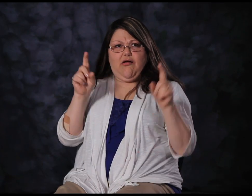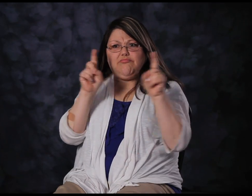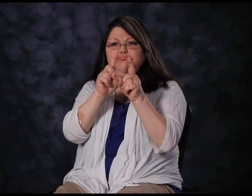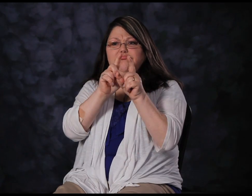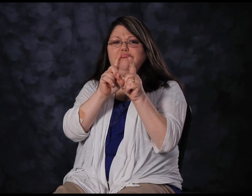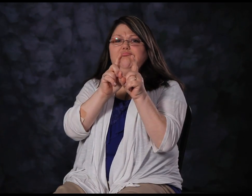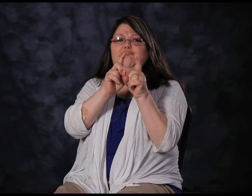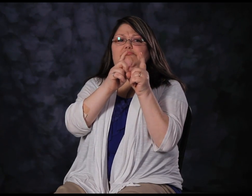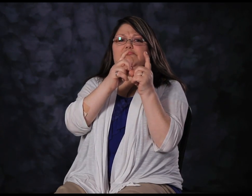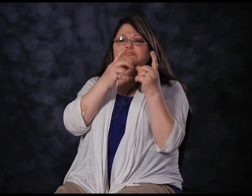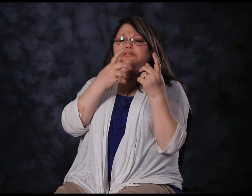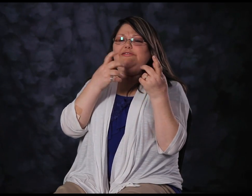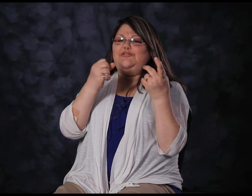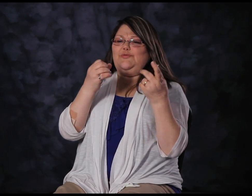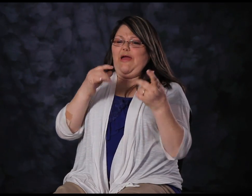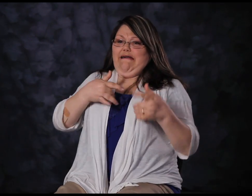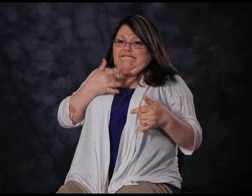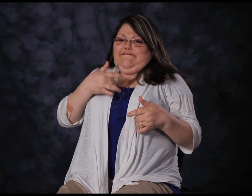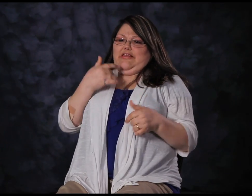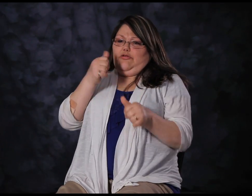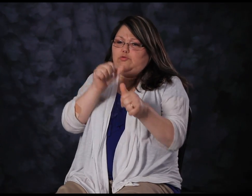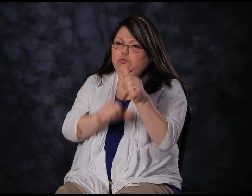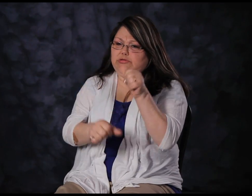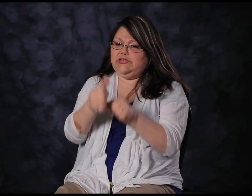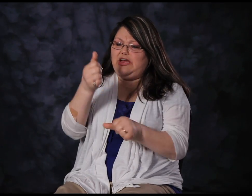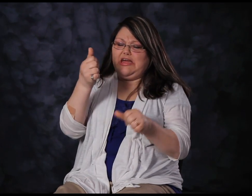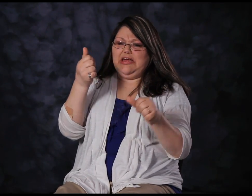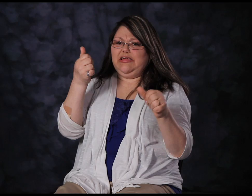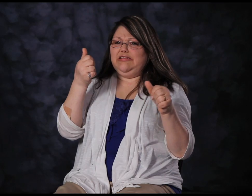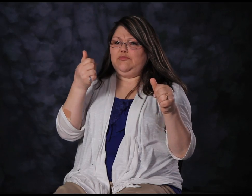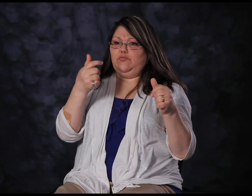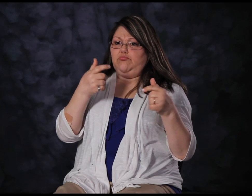and I started thinking about taking my own life.